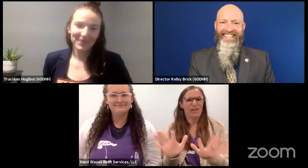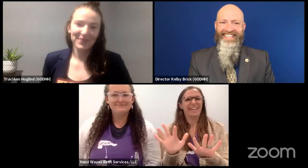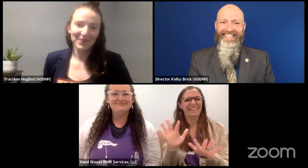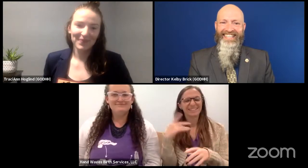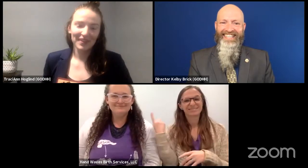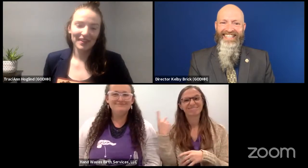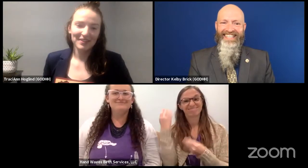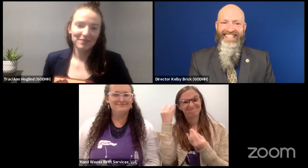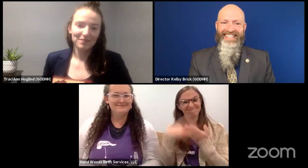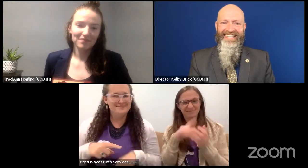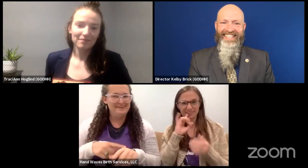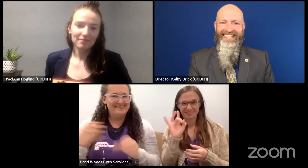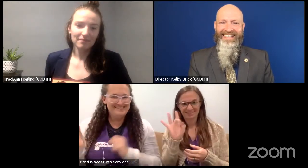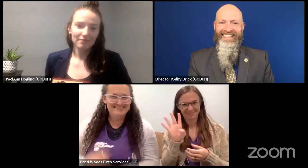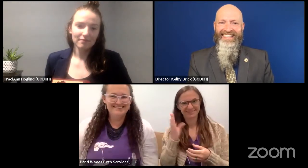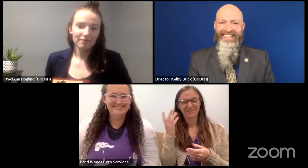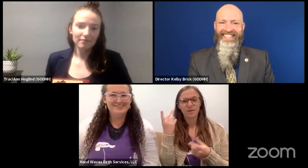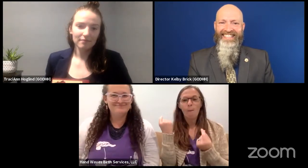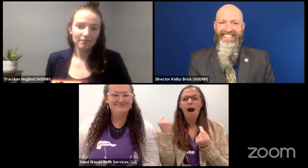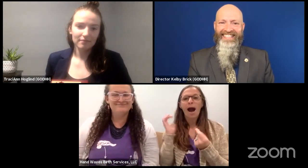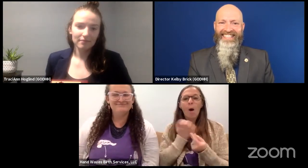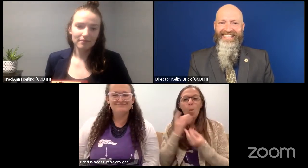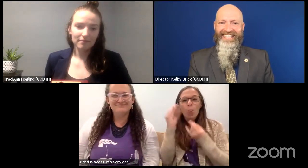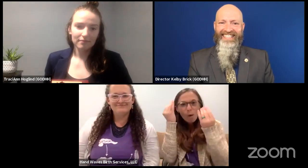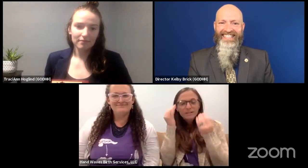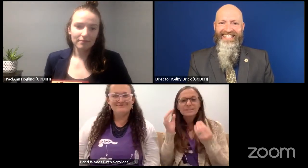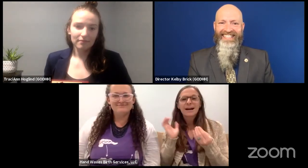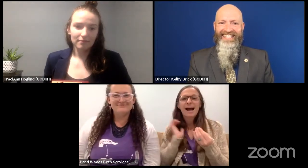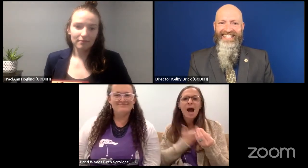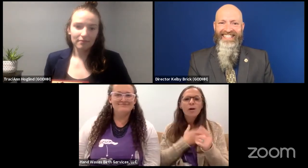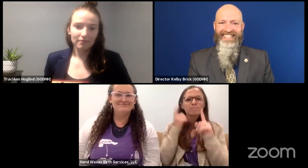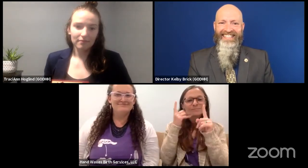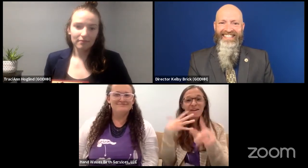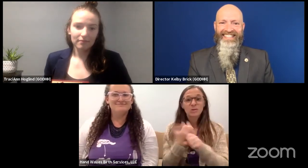almost five years ago. I can't believe it's been that long. You know, and basically, our